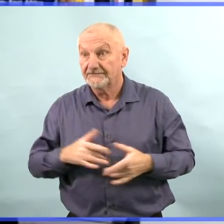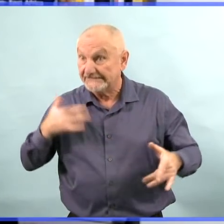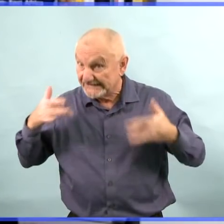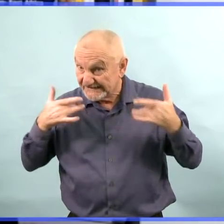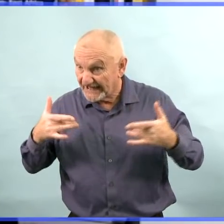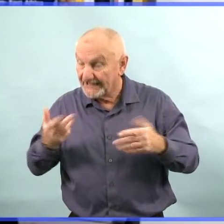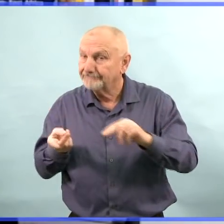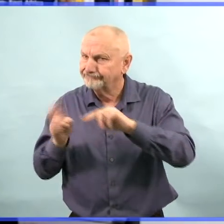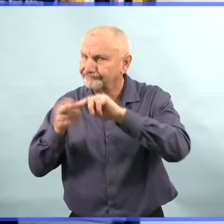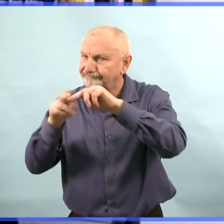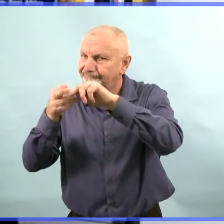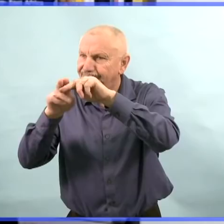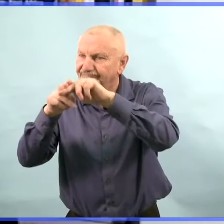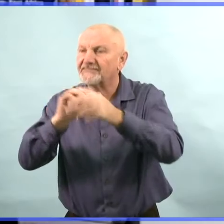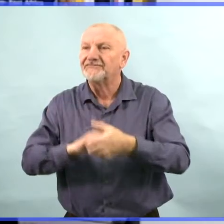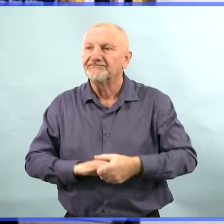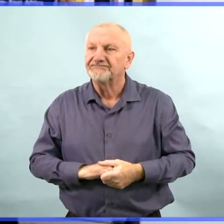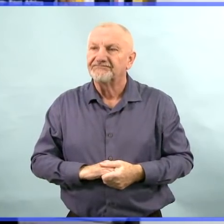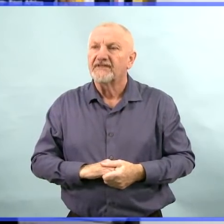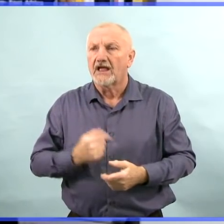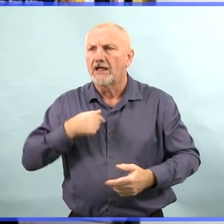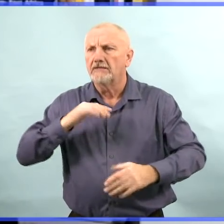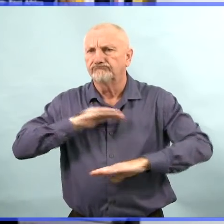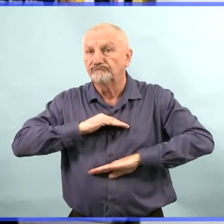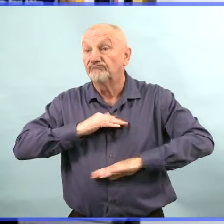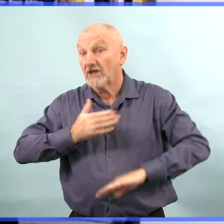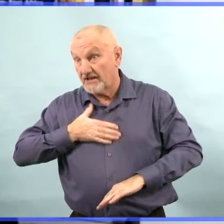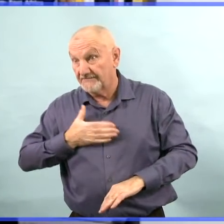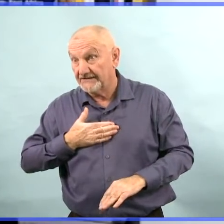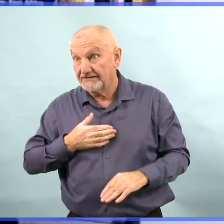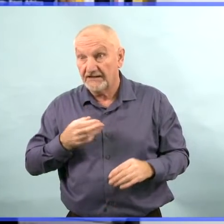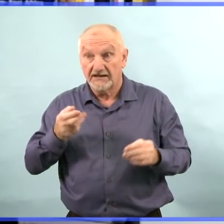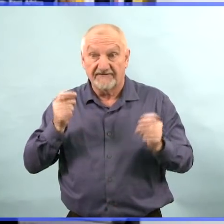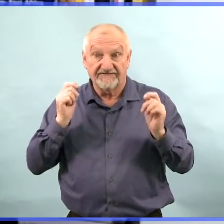but we're really happy with how quickly people have signed on already